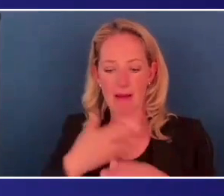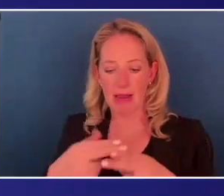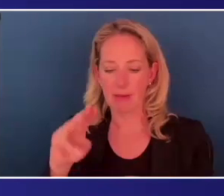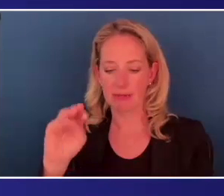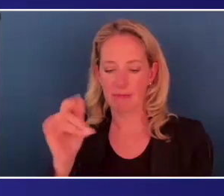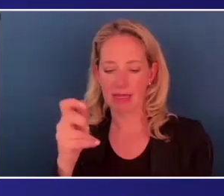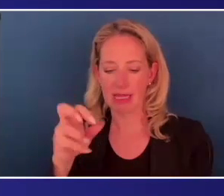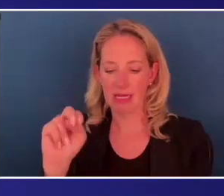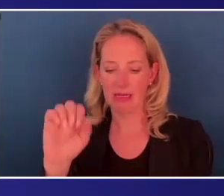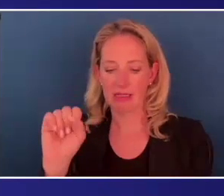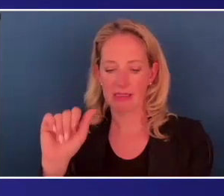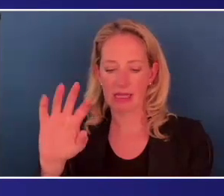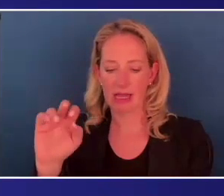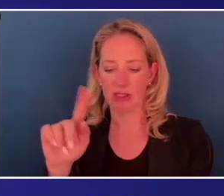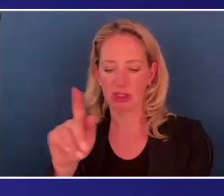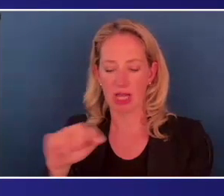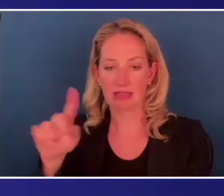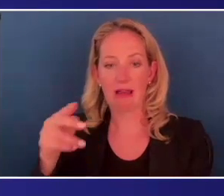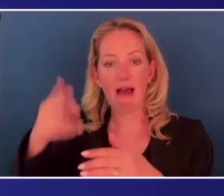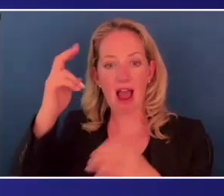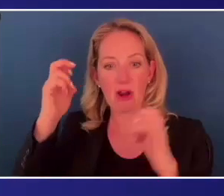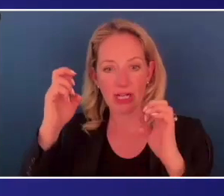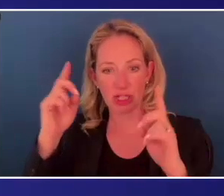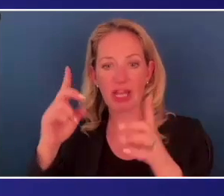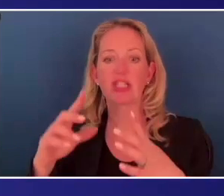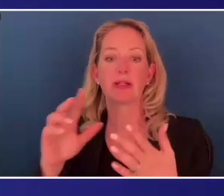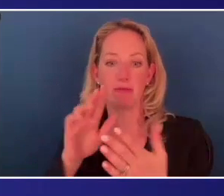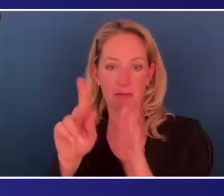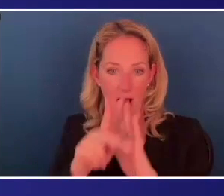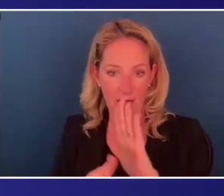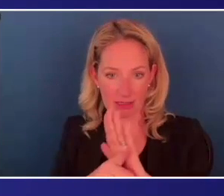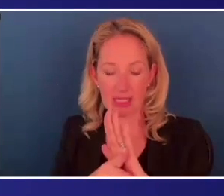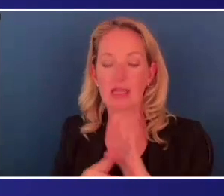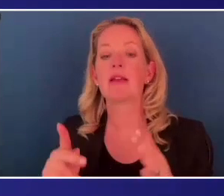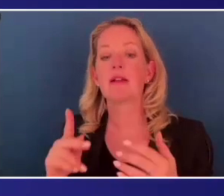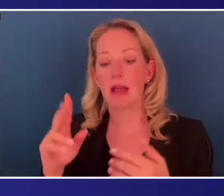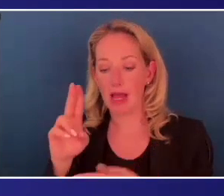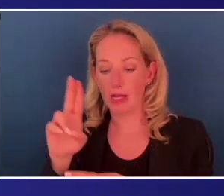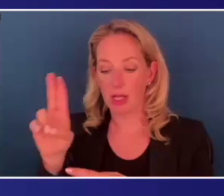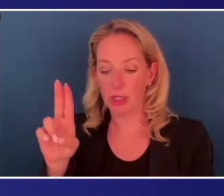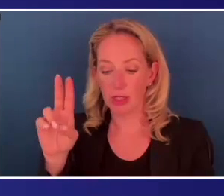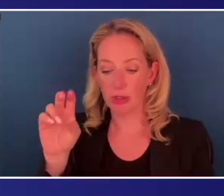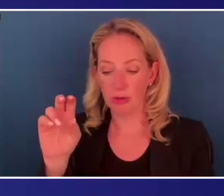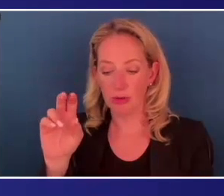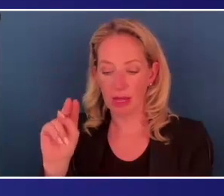I'm a higher education policy analyst at Nitos, US, the nation's largest Hispanic civil rights at Nitosuas, the nation's largest Hispanic civil rights and happy.